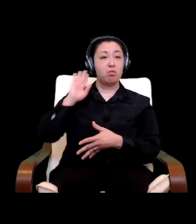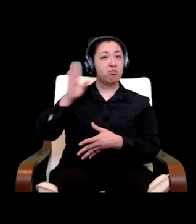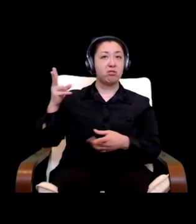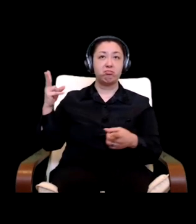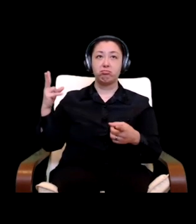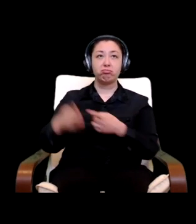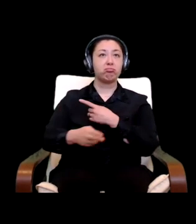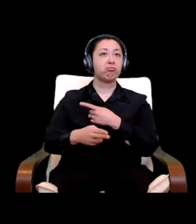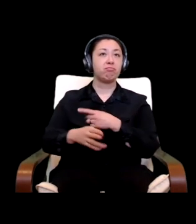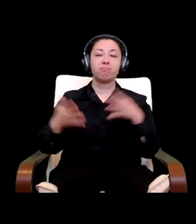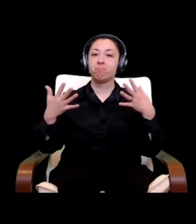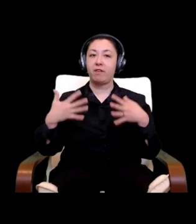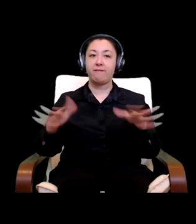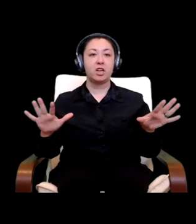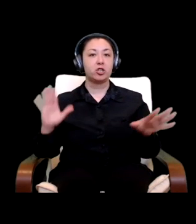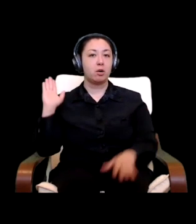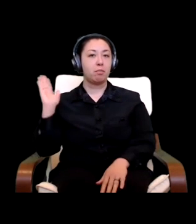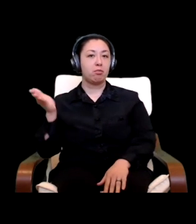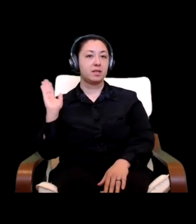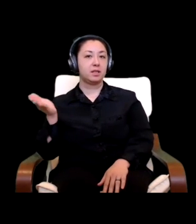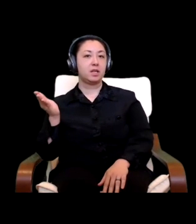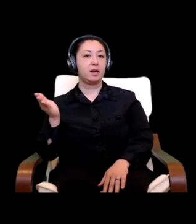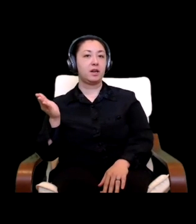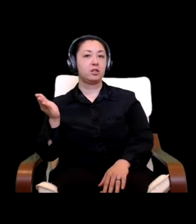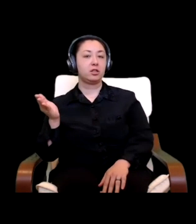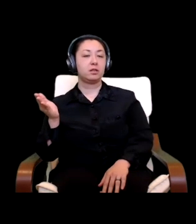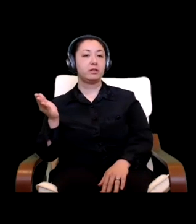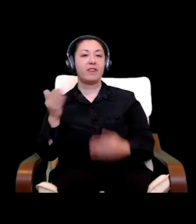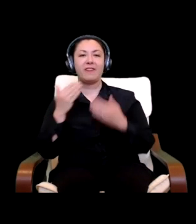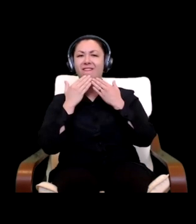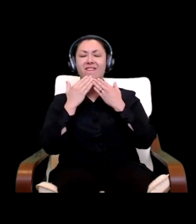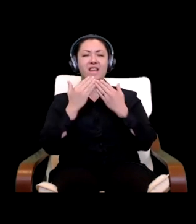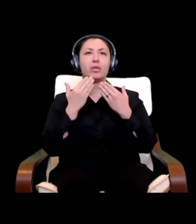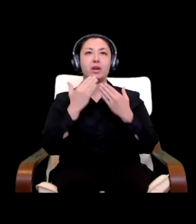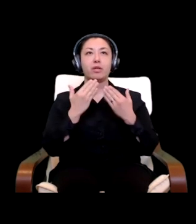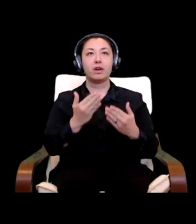wrap up our presentation. Thank you so much for sharing the CHARGE educational checklist